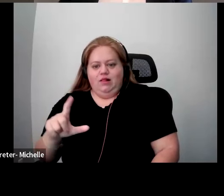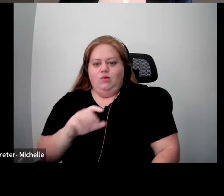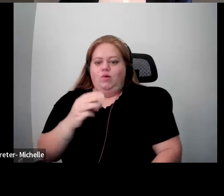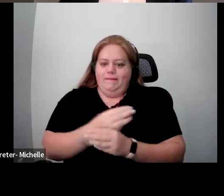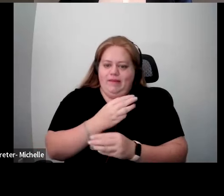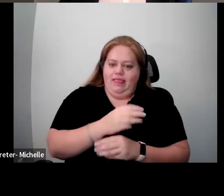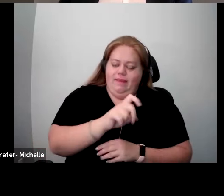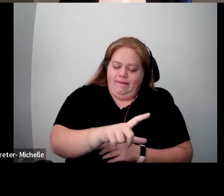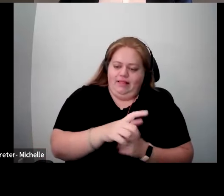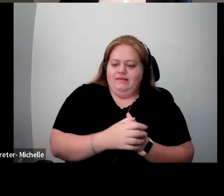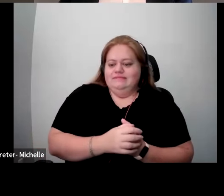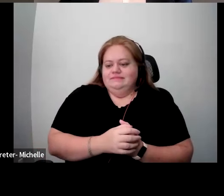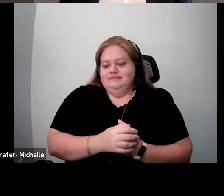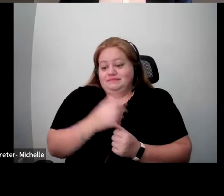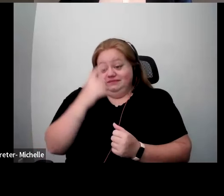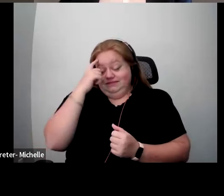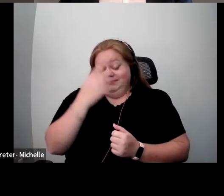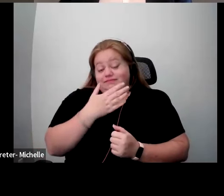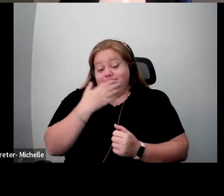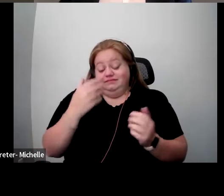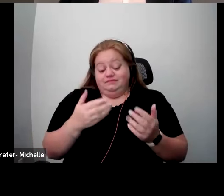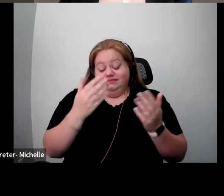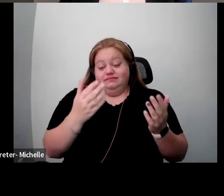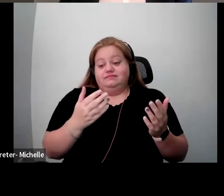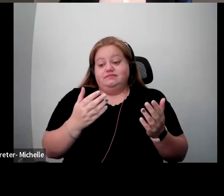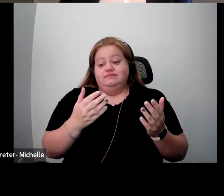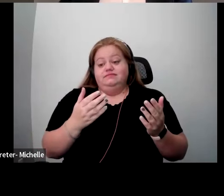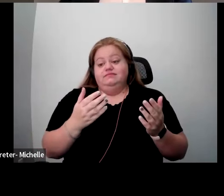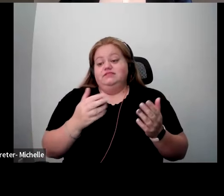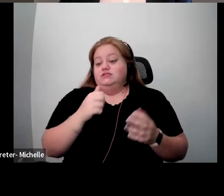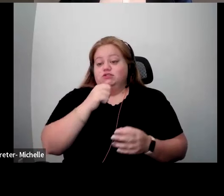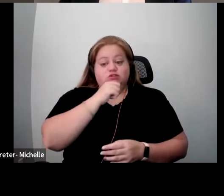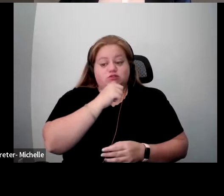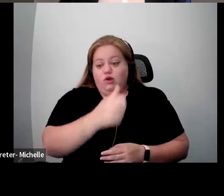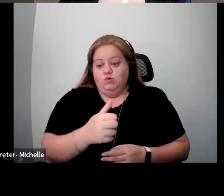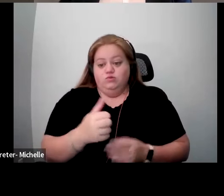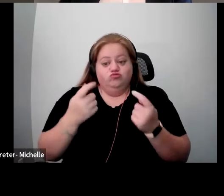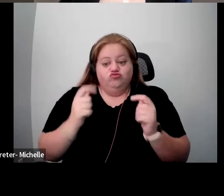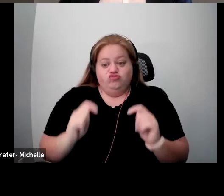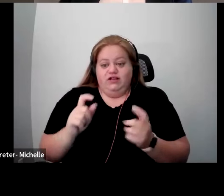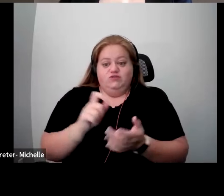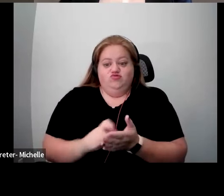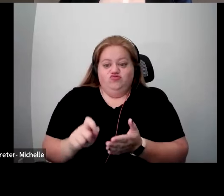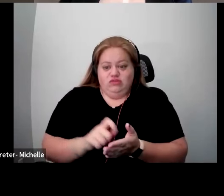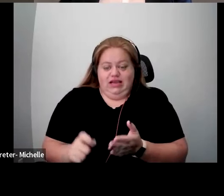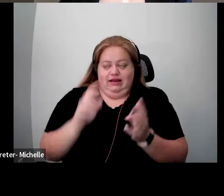And so I think the best recommendation is, don't try to write and reinvent the wheel and write everything